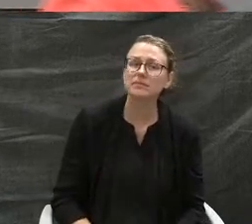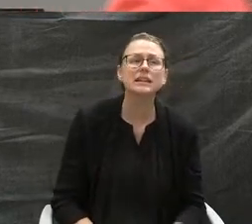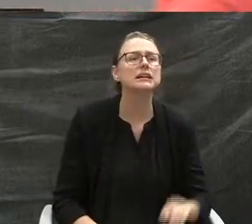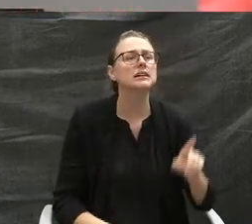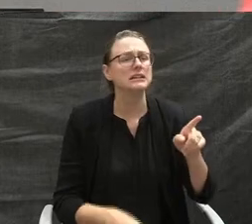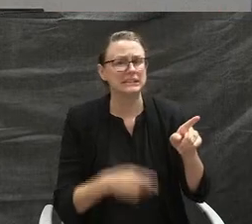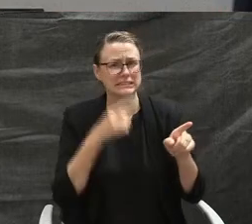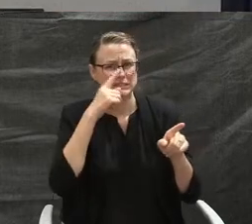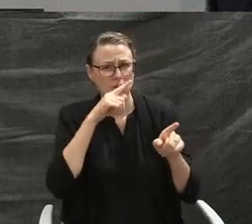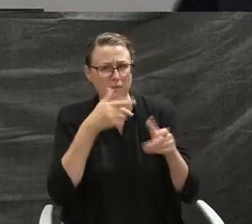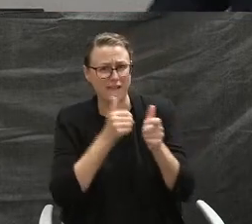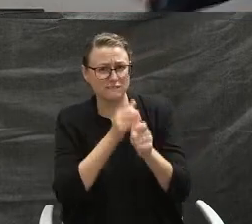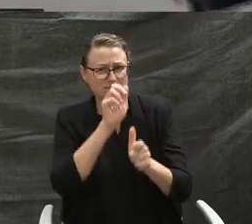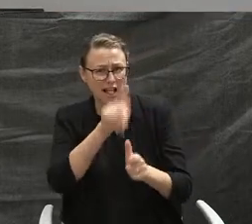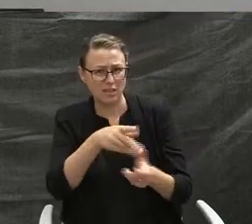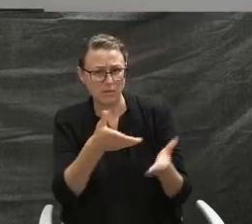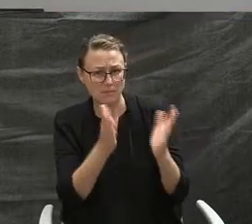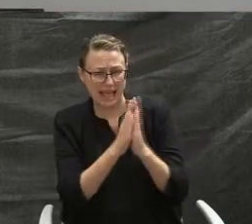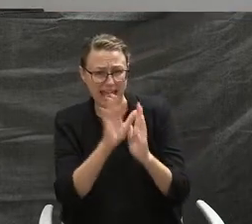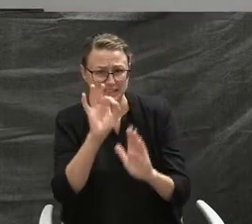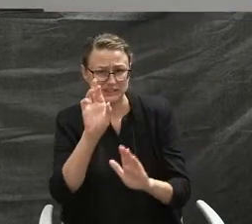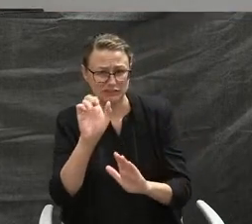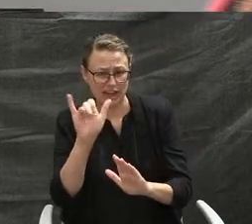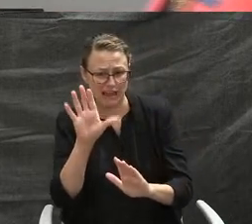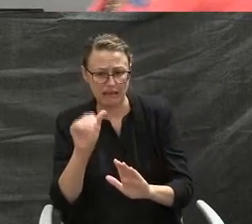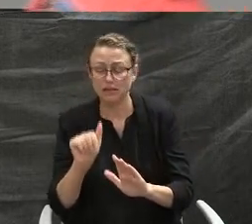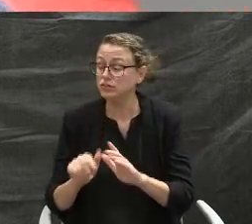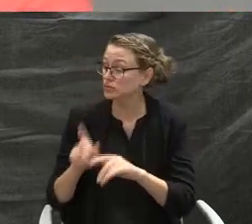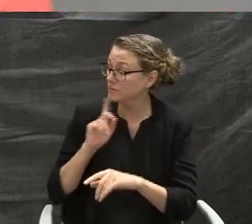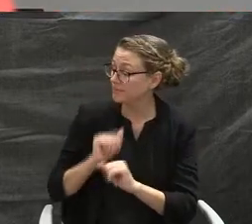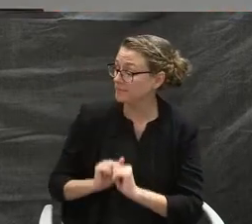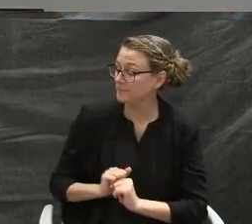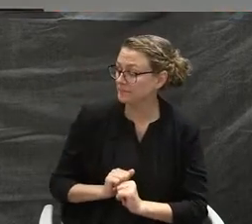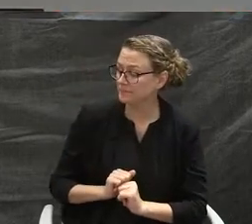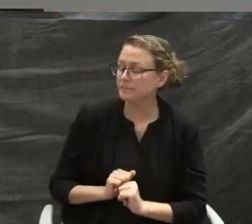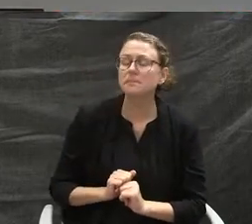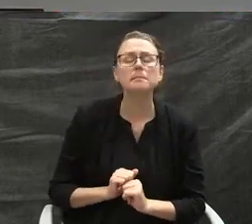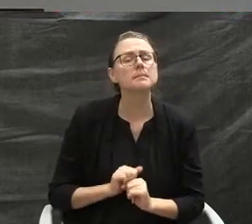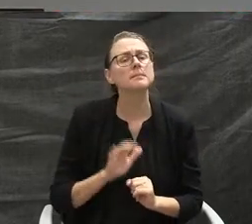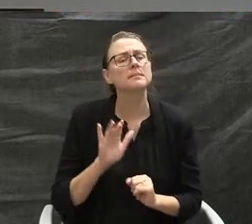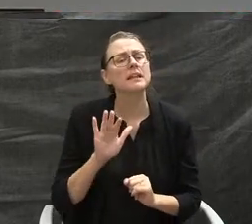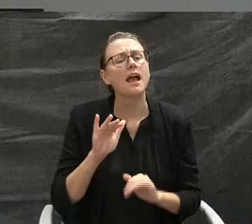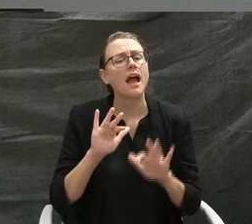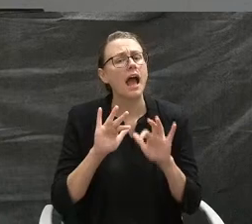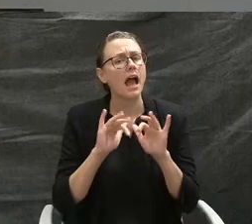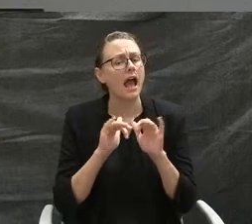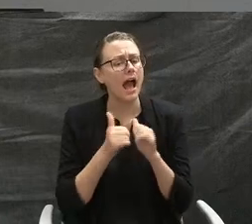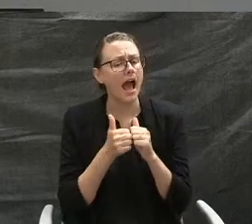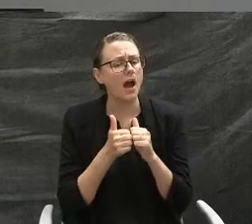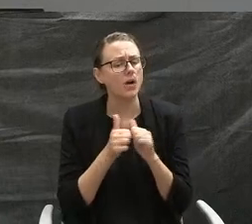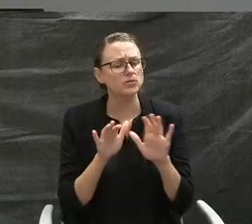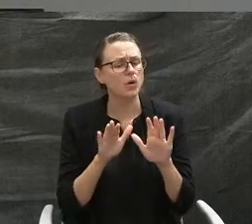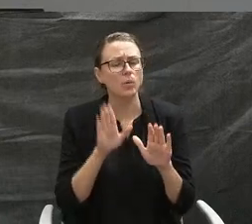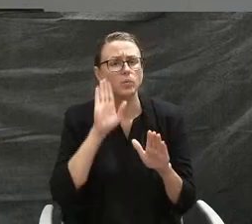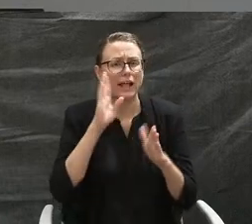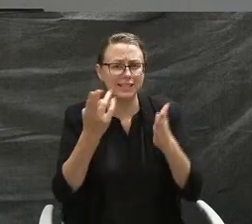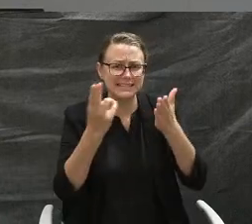Ask a follow up question to that free off what how will we? Will the signups be limited to 50% capacity of